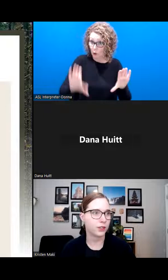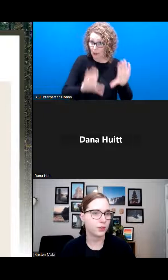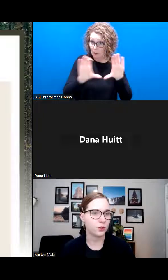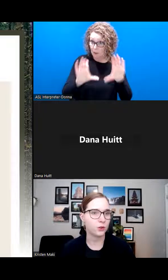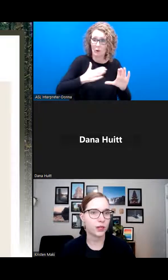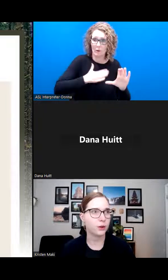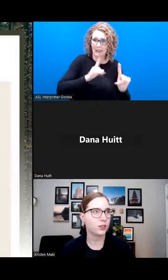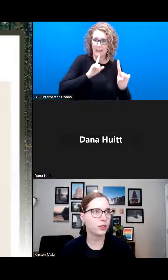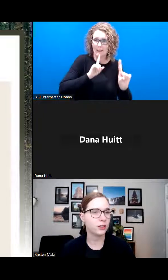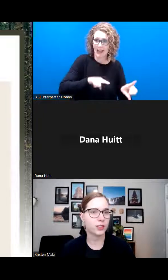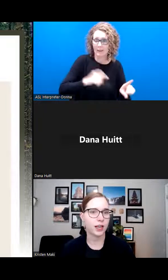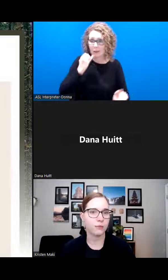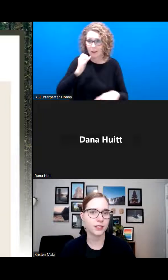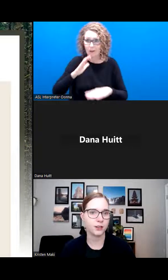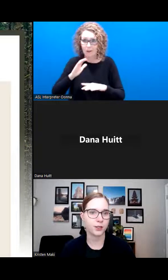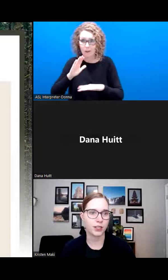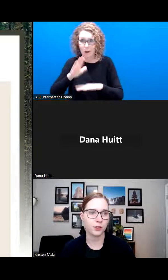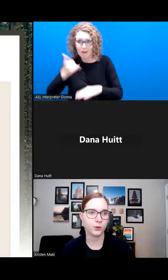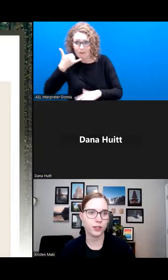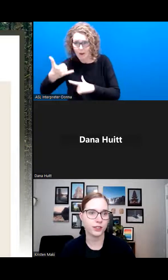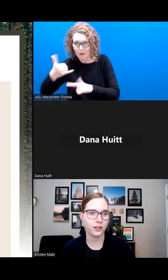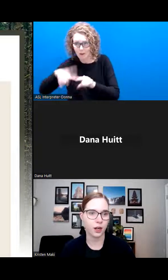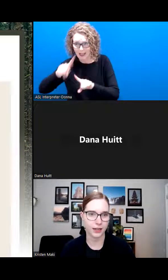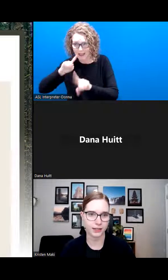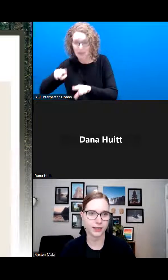while you fill that out, I am just going to go through some quick slide